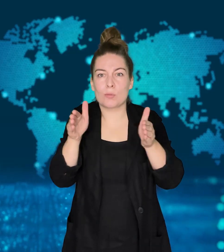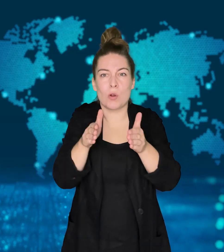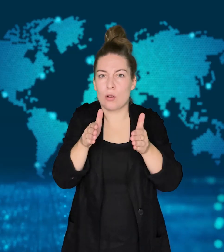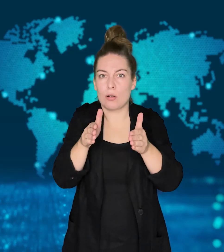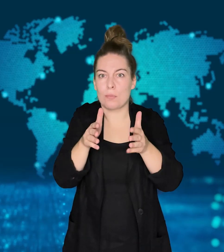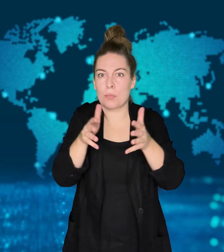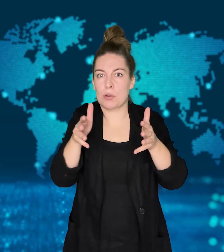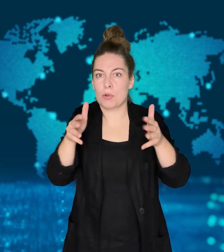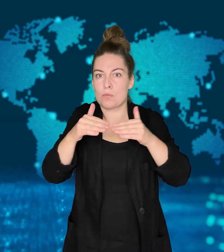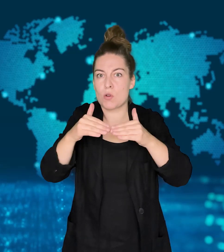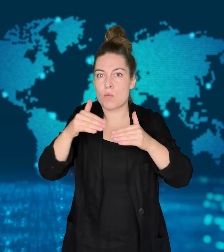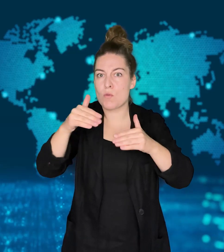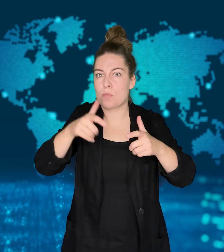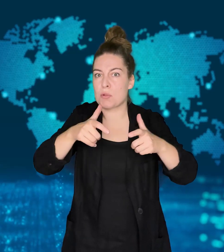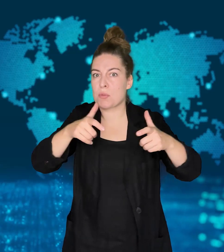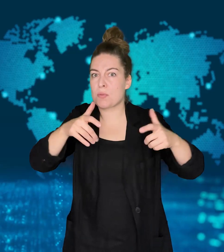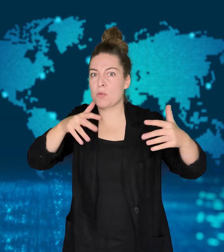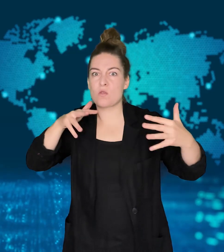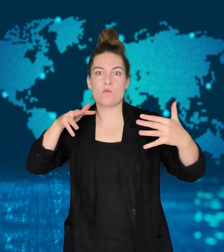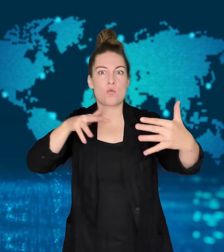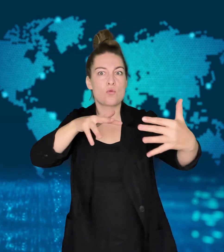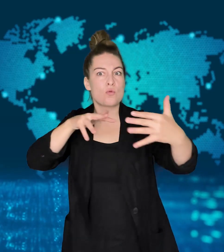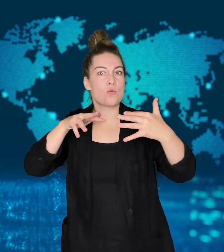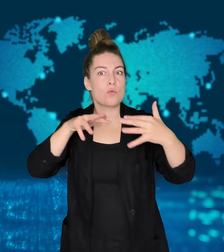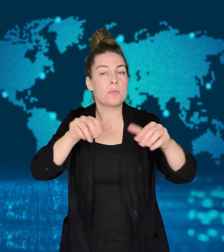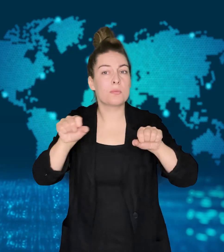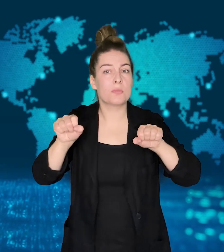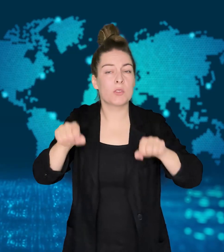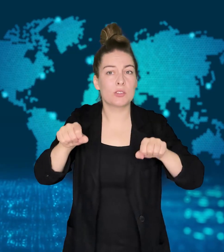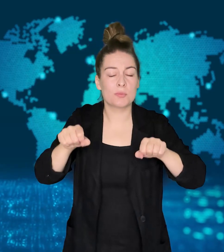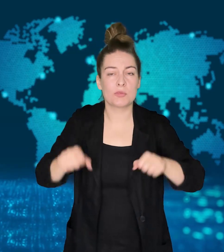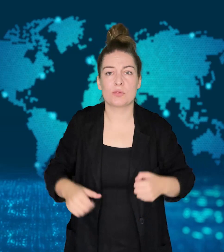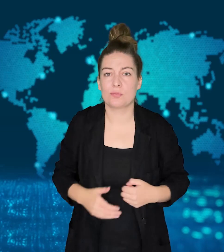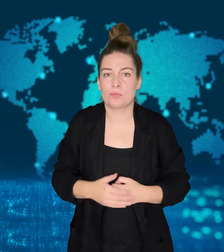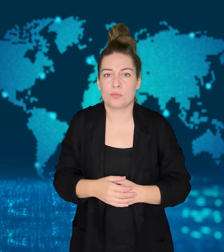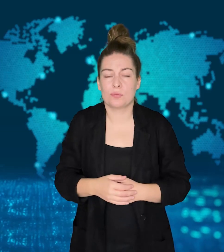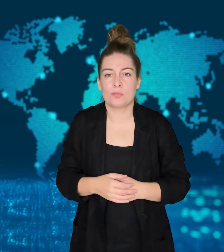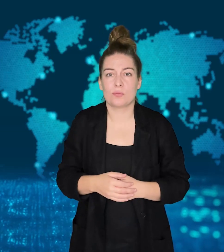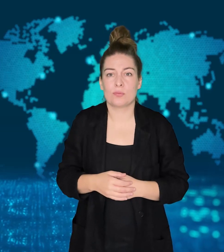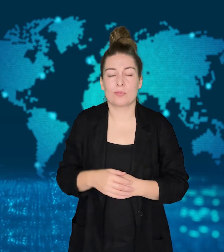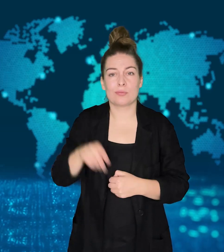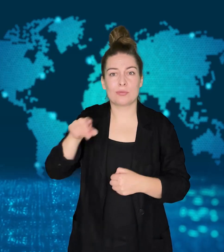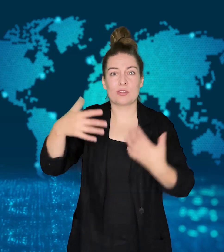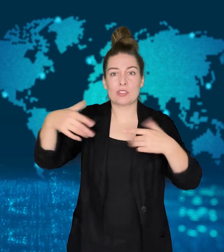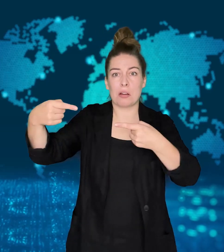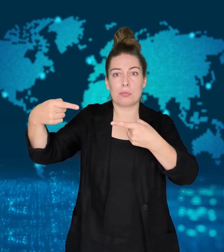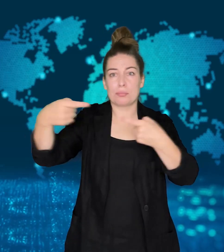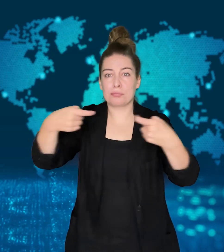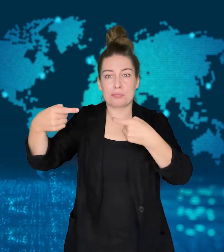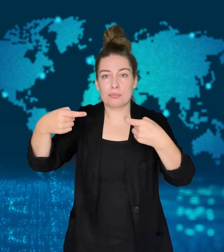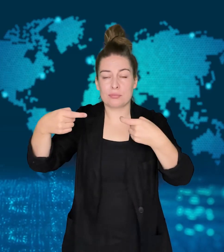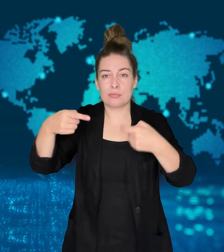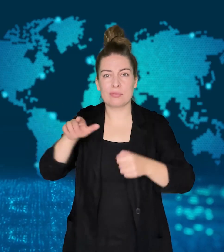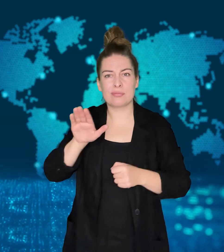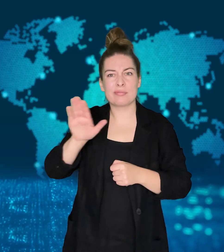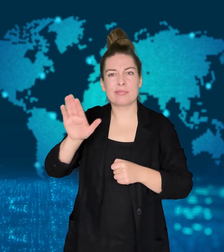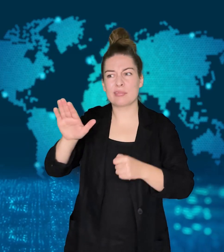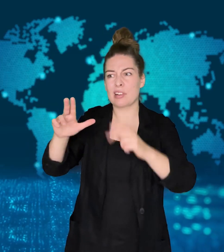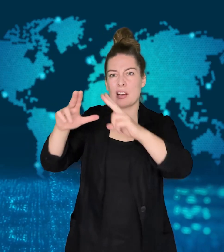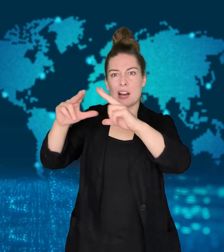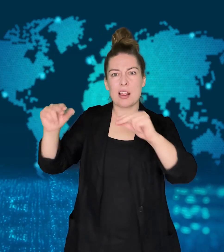Many worry that it could be the start of a much larger war.